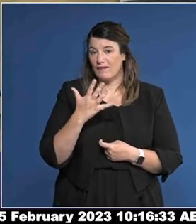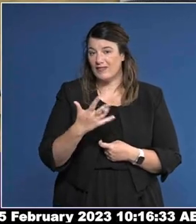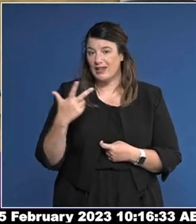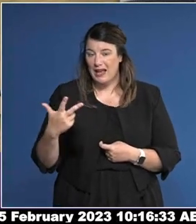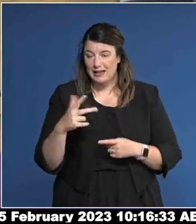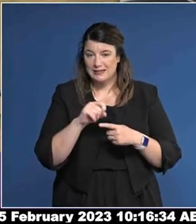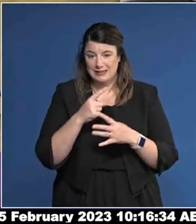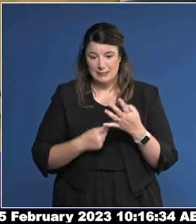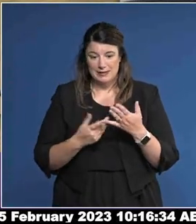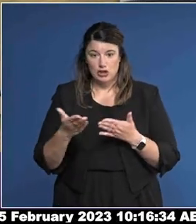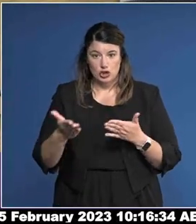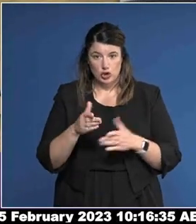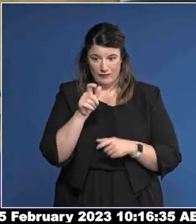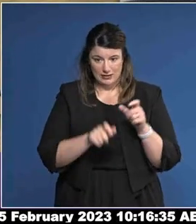service users, so people with disability.